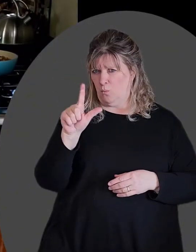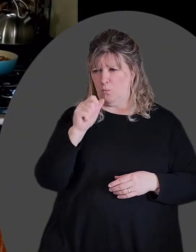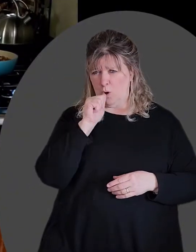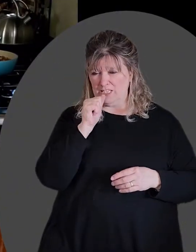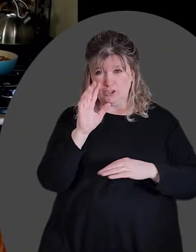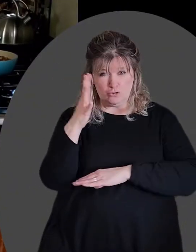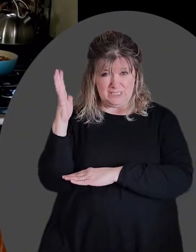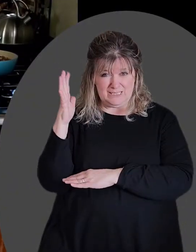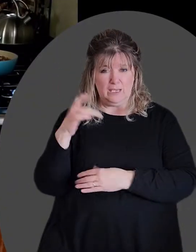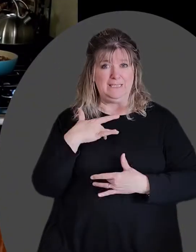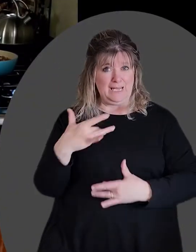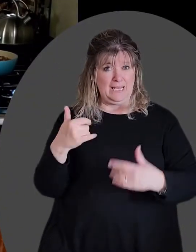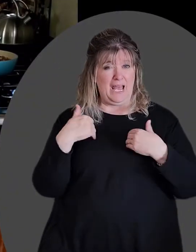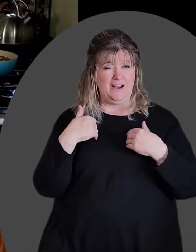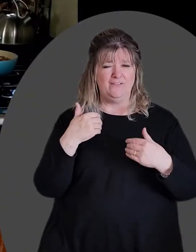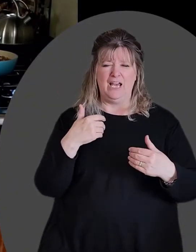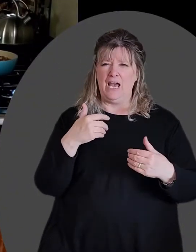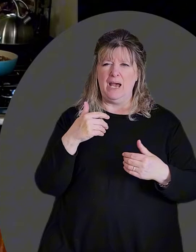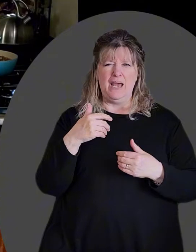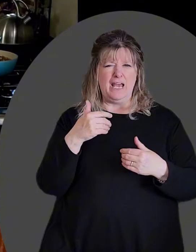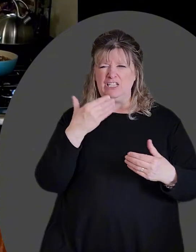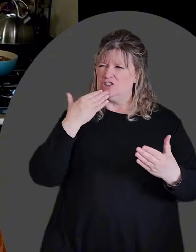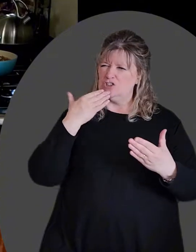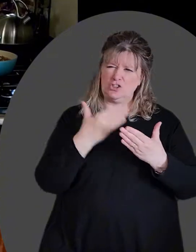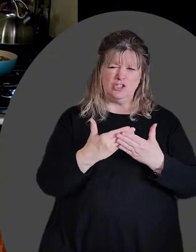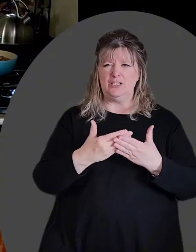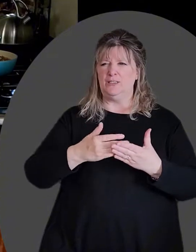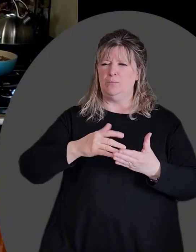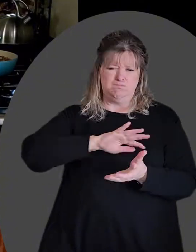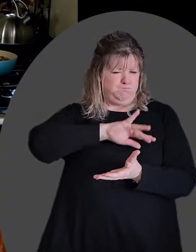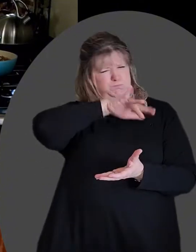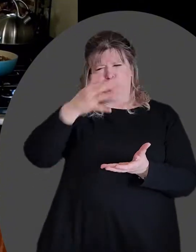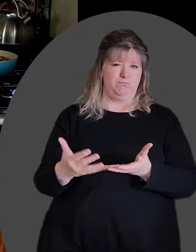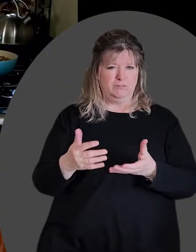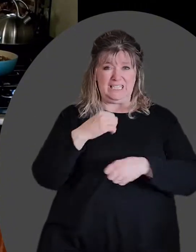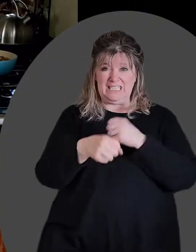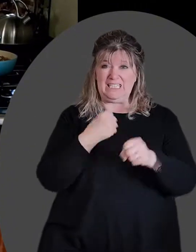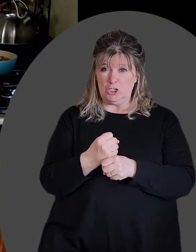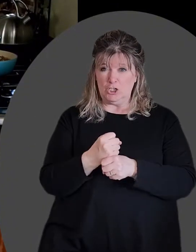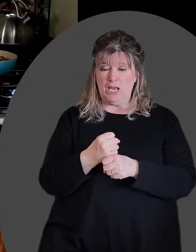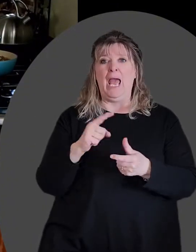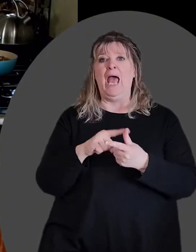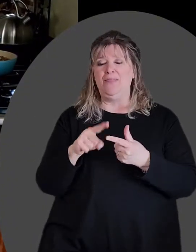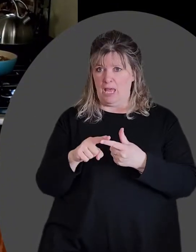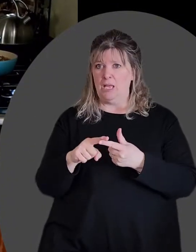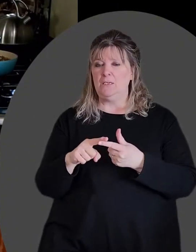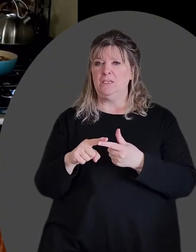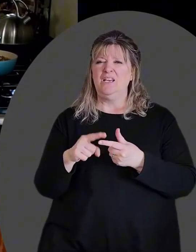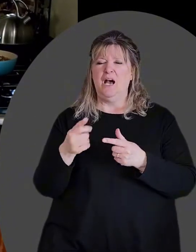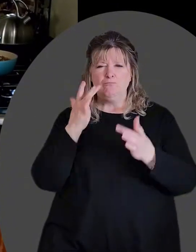tend to have a really bumper crop year and then a very lean year last year was a bumper crop